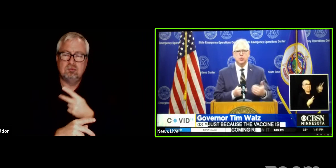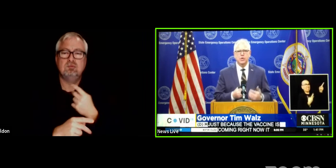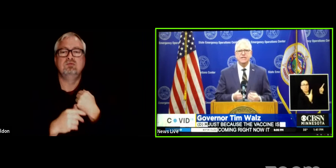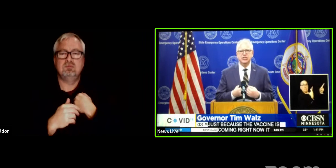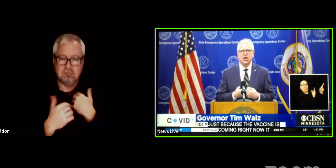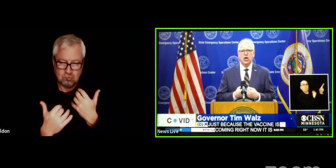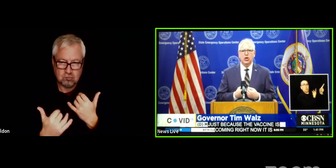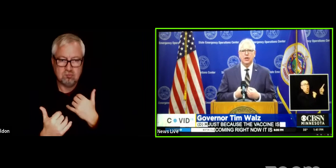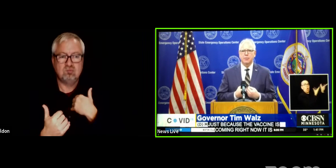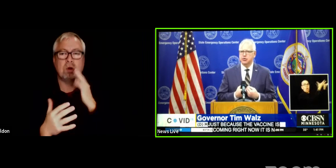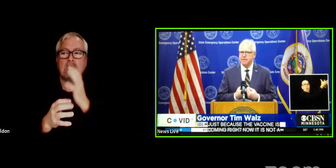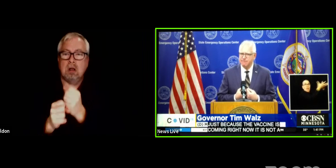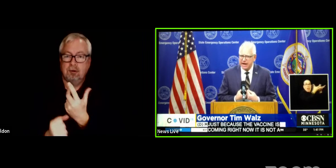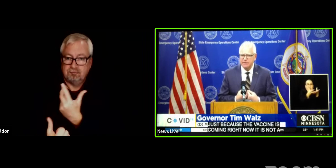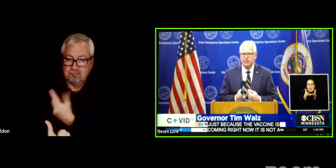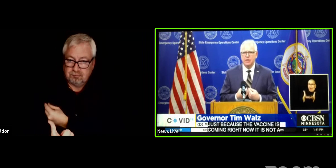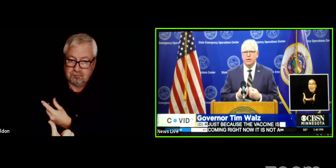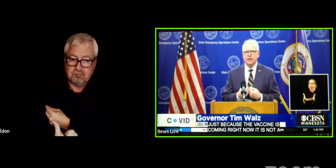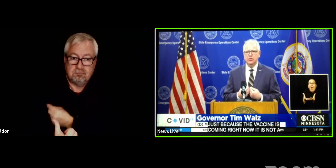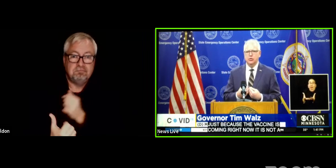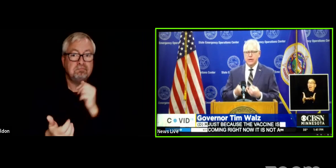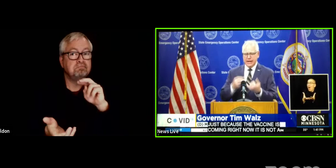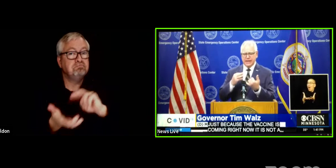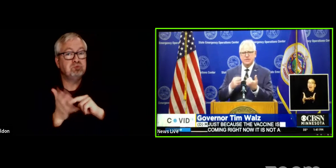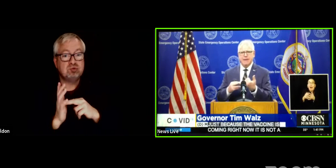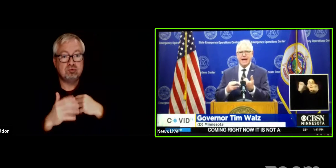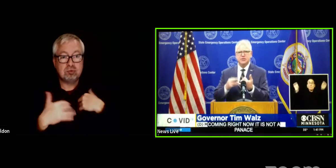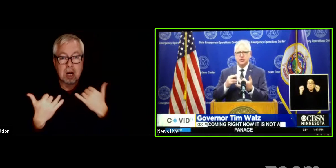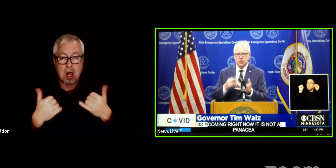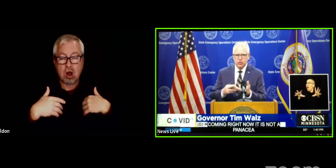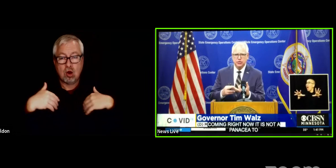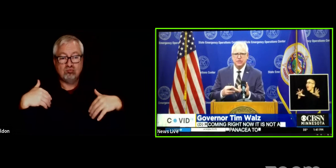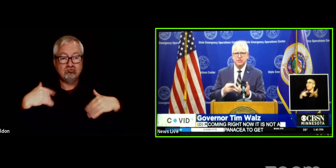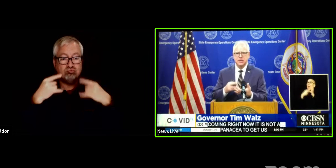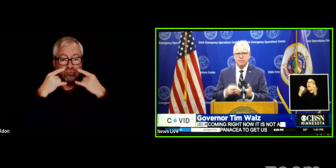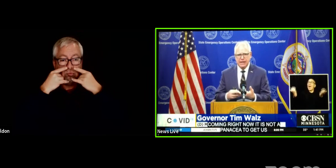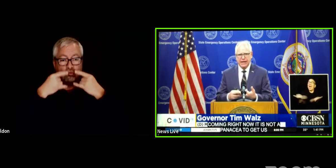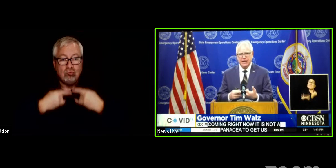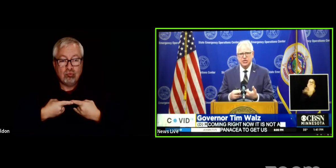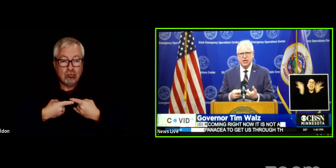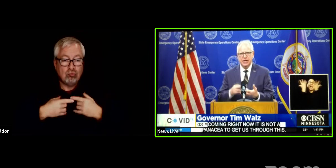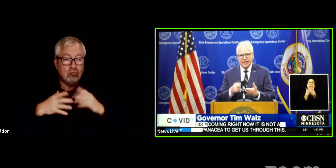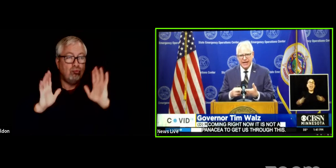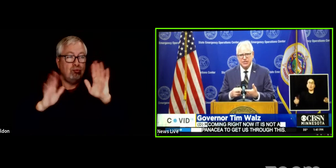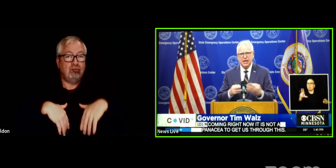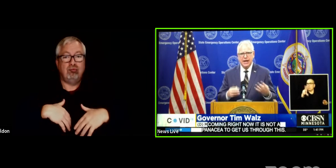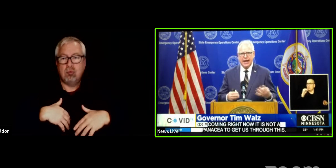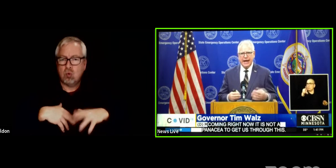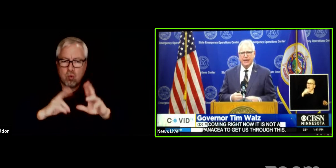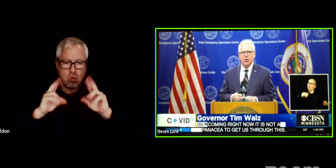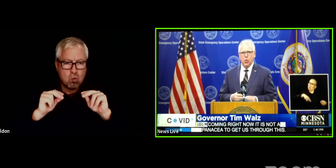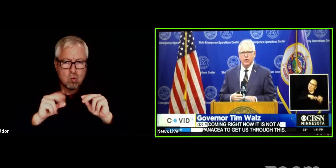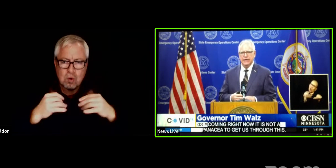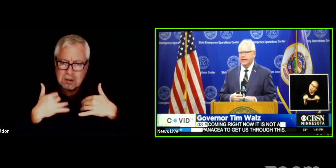THIS. WE STILL, THE MOTION EFFECTIVE THING WE CAN DO IS MASK, SOCIAL DISTANCING, MITIGATION, TESTING, AND QUARANTINING